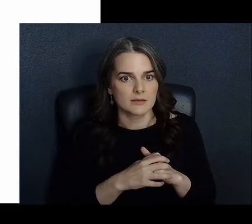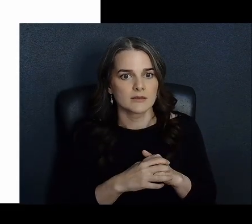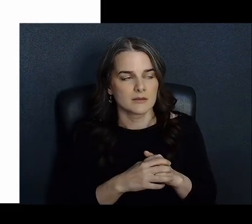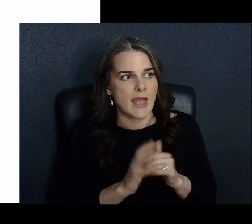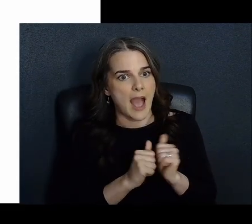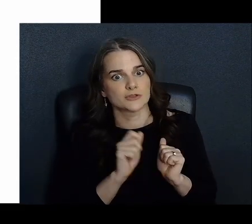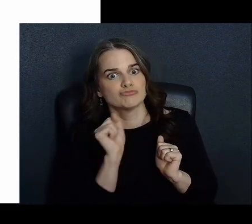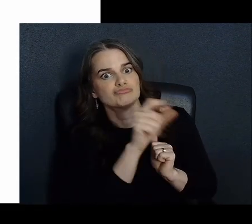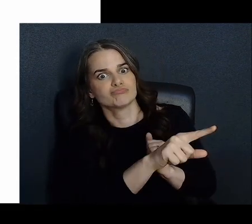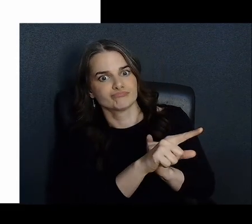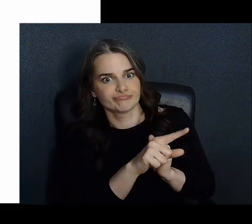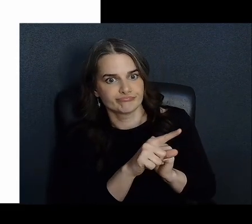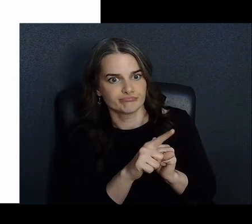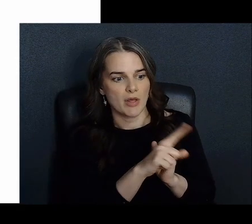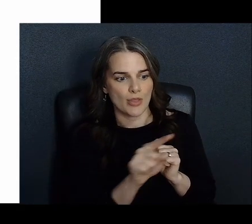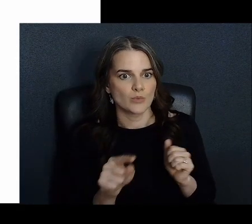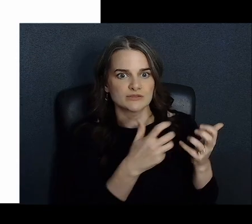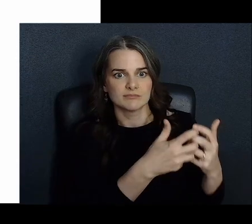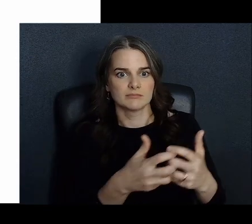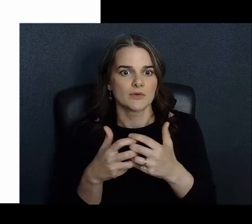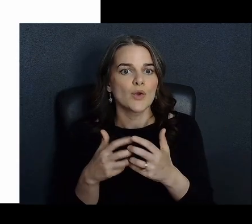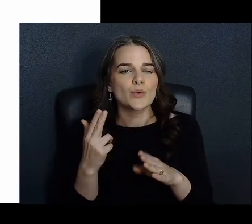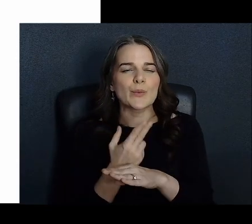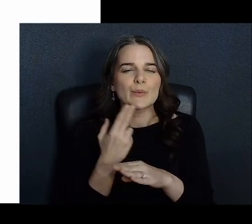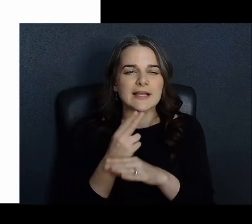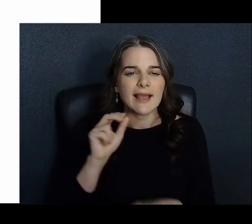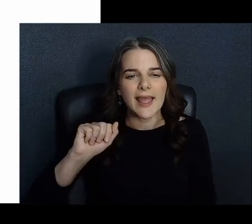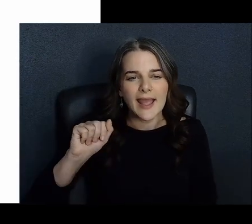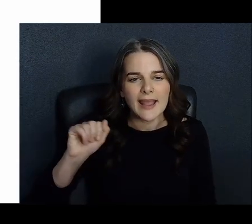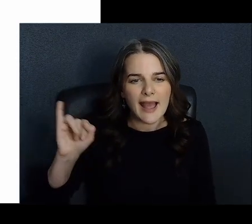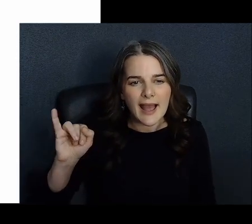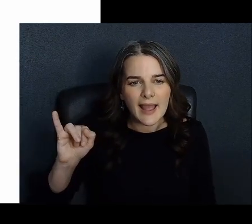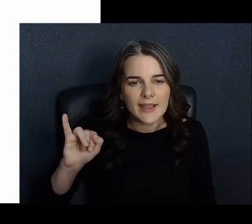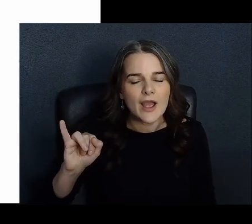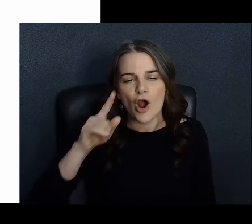And again, they are using artificial intelligence to retrieve the answer.